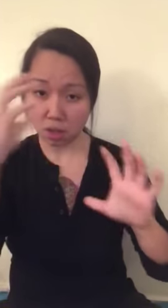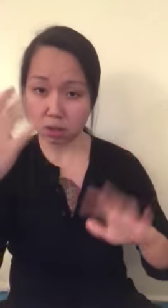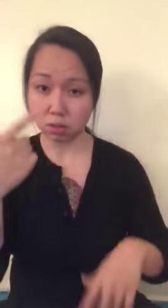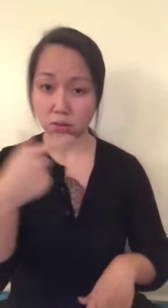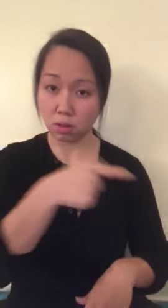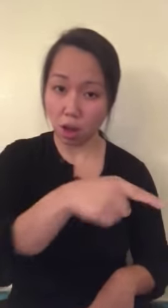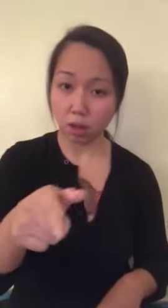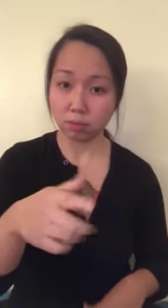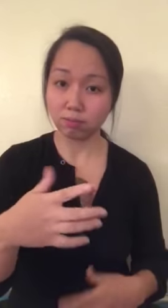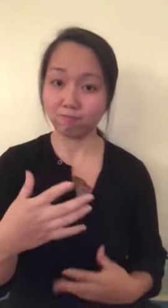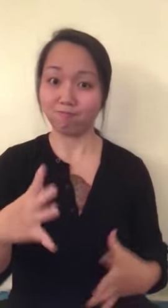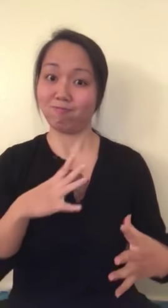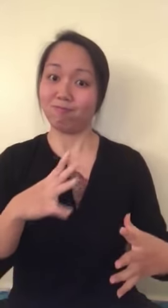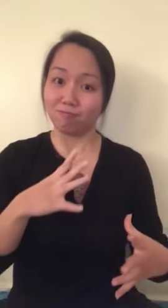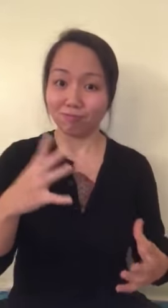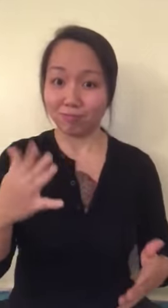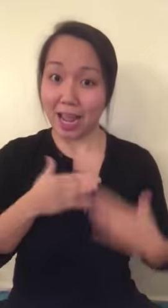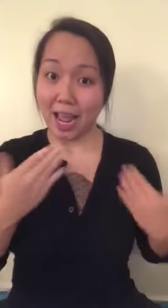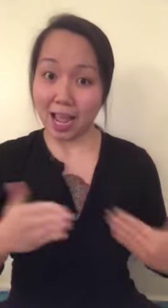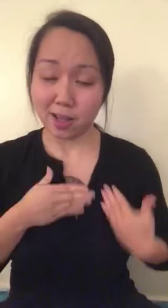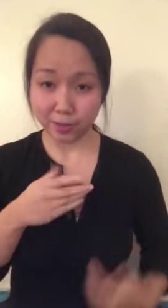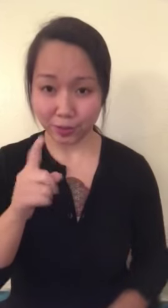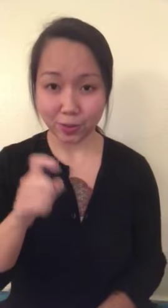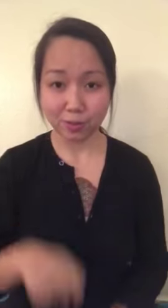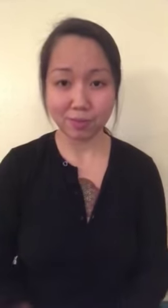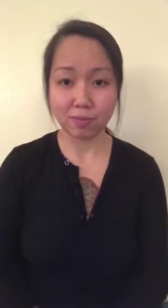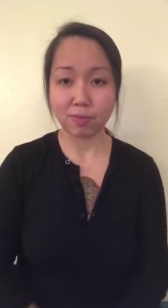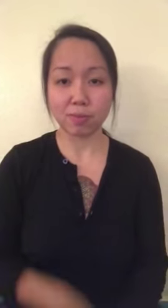Do you really imagine that those in the video look okay and happy?